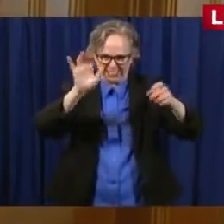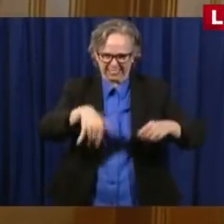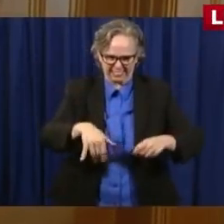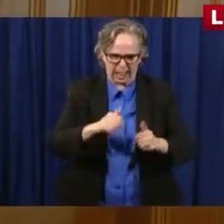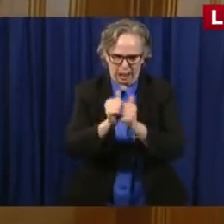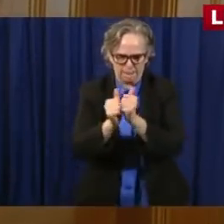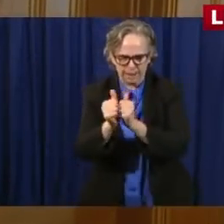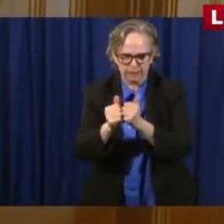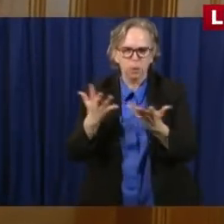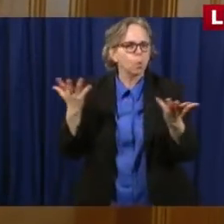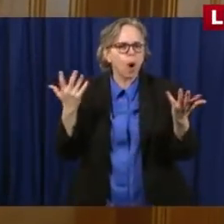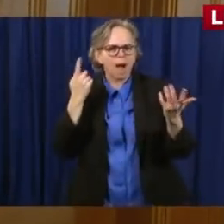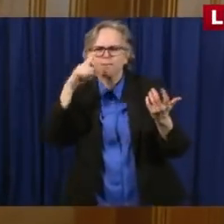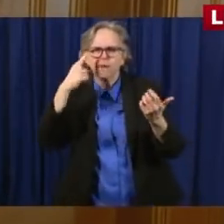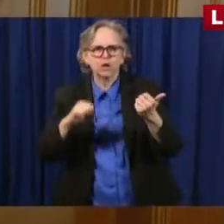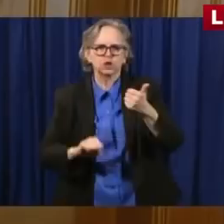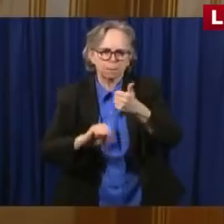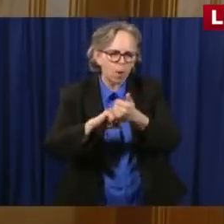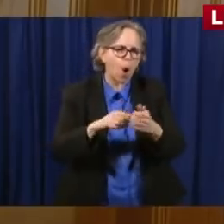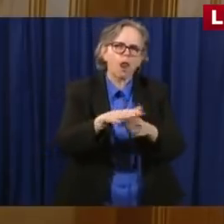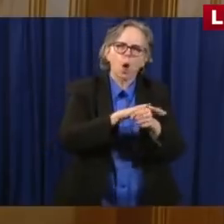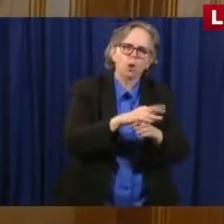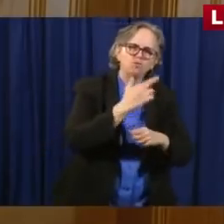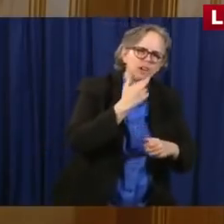FIND IT HERE, TO SUPPORT RESTAURANTS.